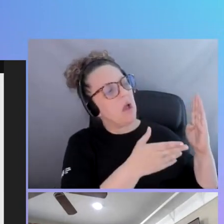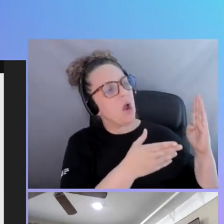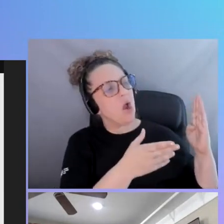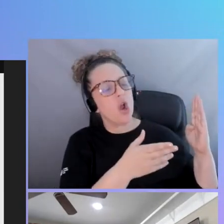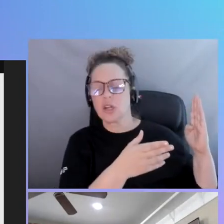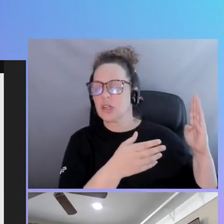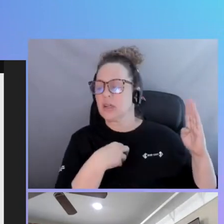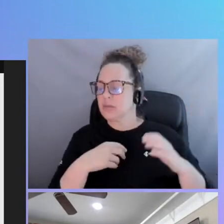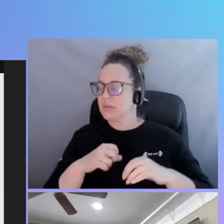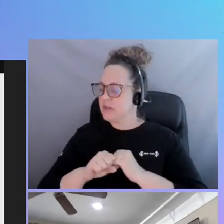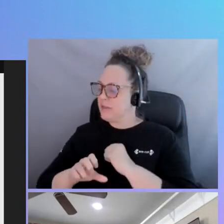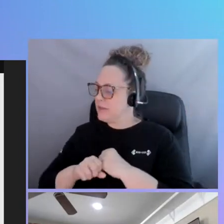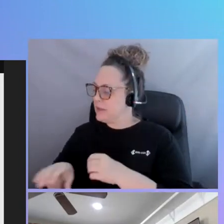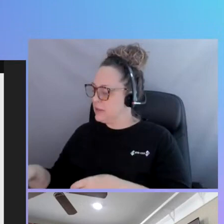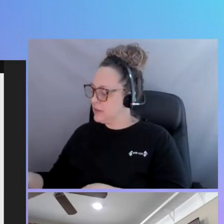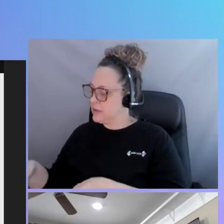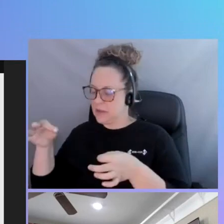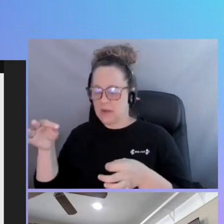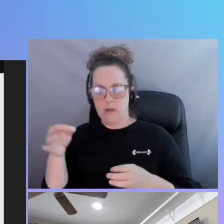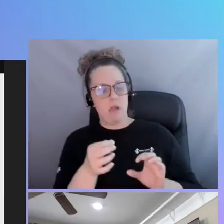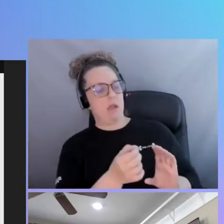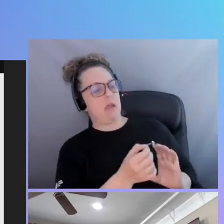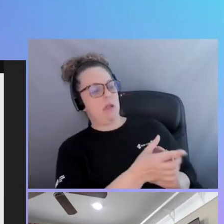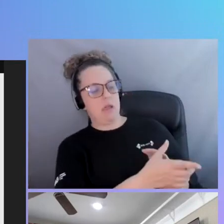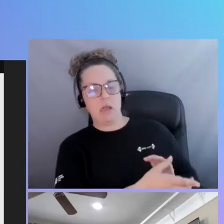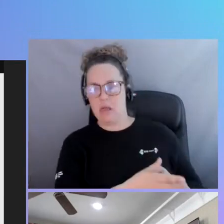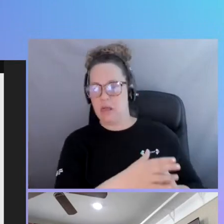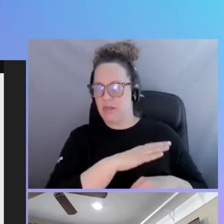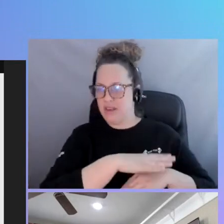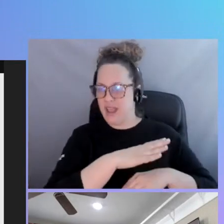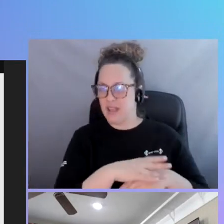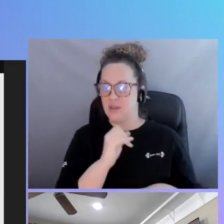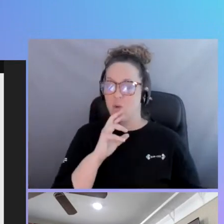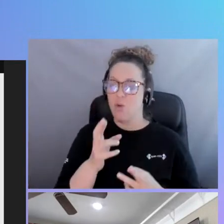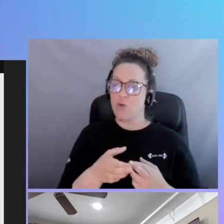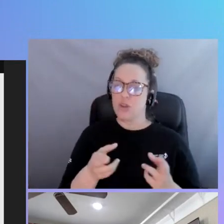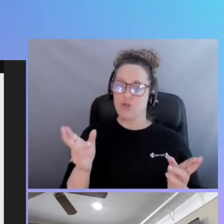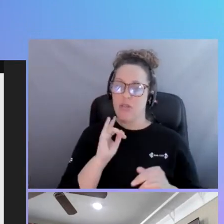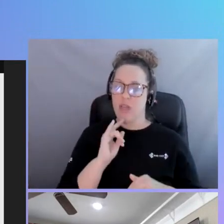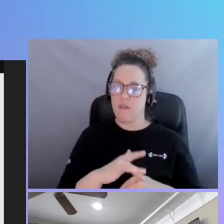your next event or some resources that are available or